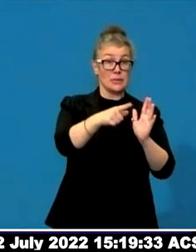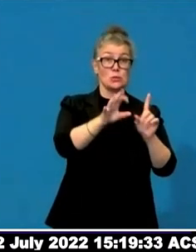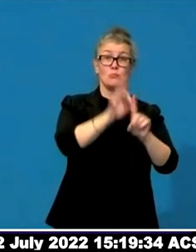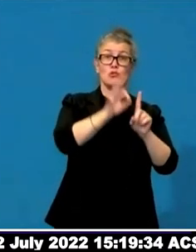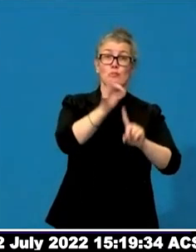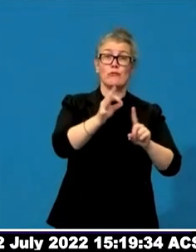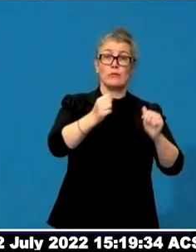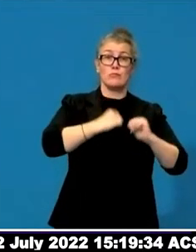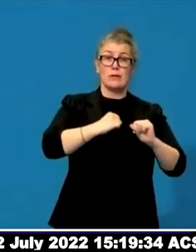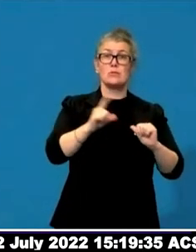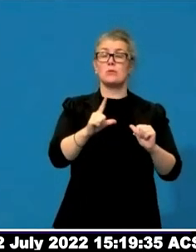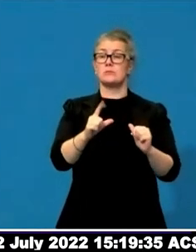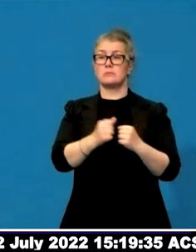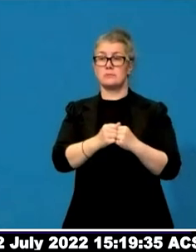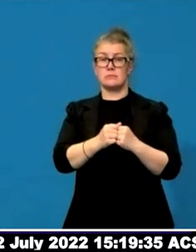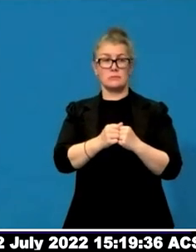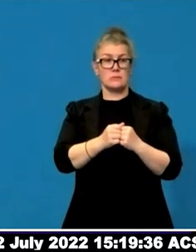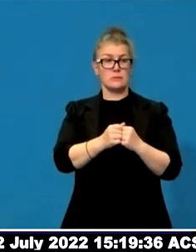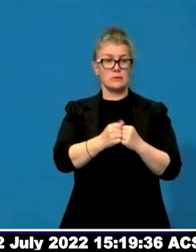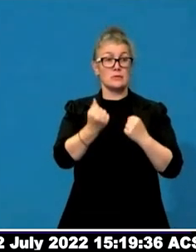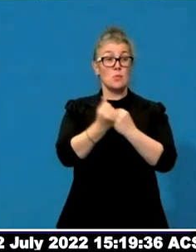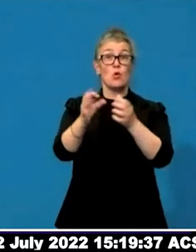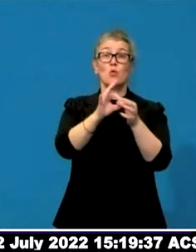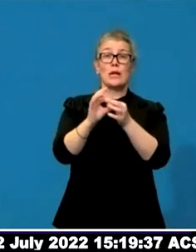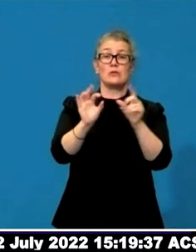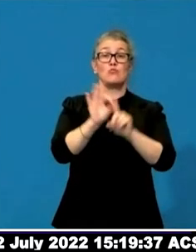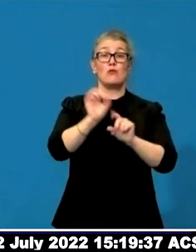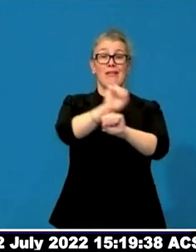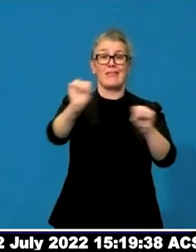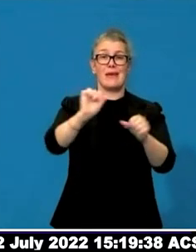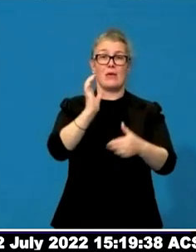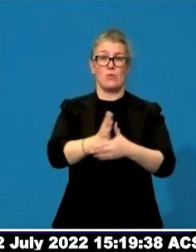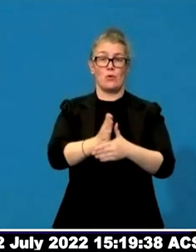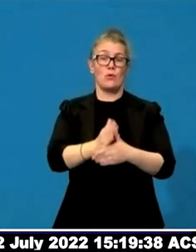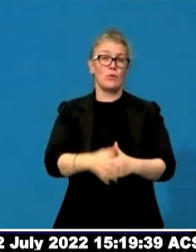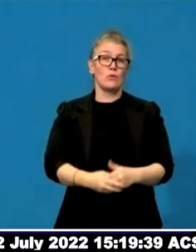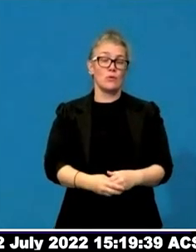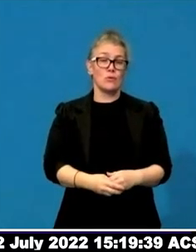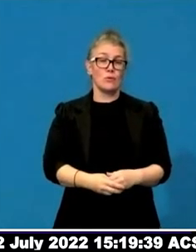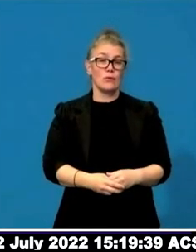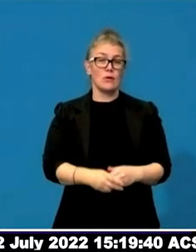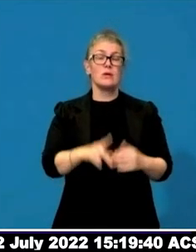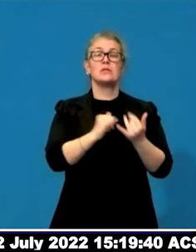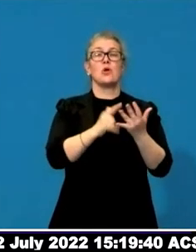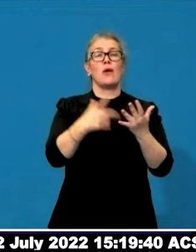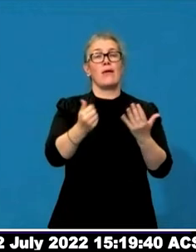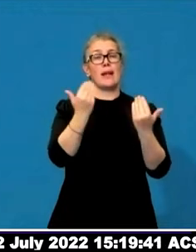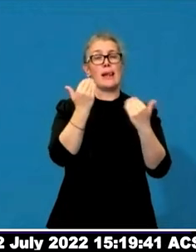For coordinators to improve their practice in the Cape. Okay. But there was also some limitations in what they would do